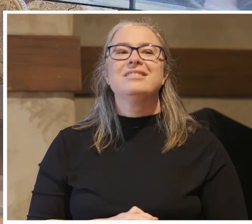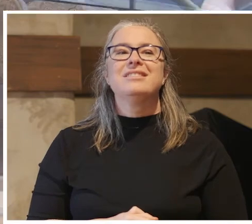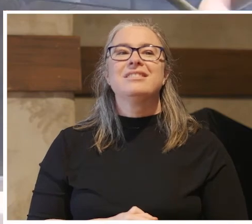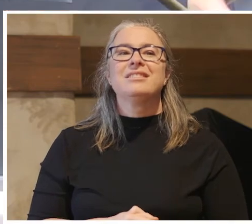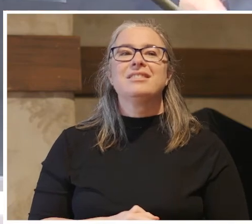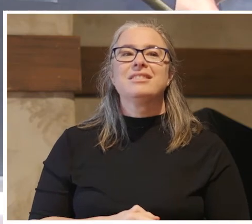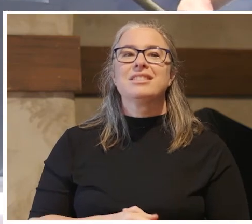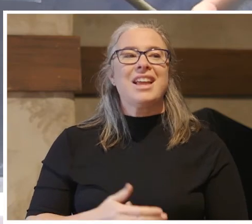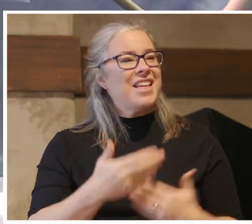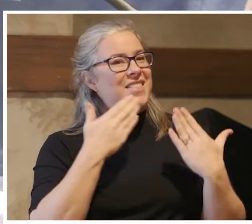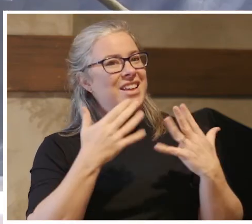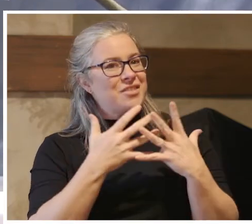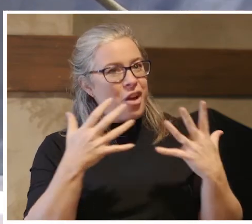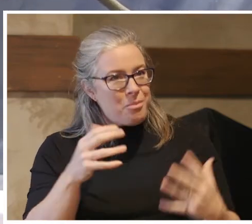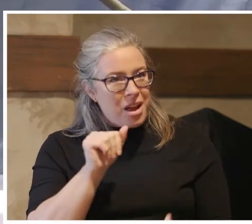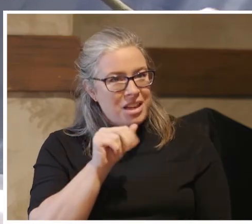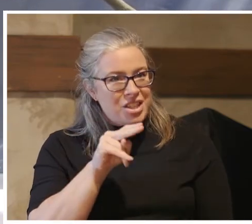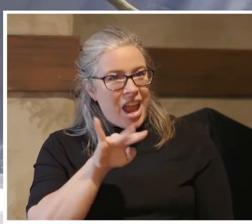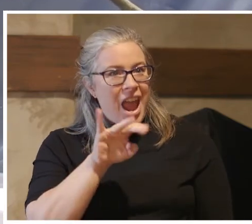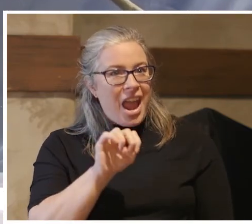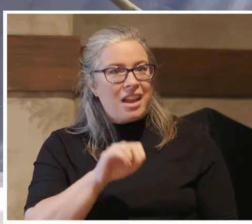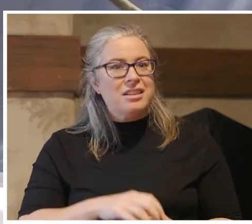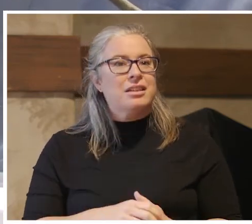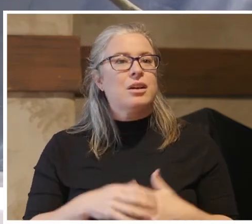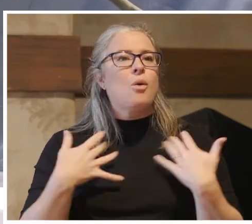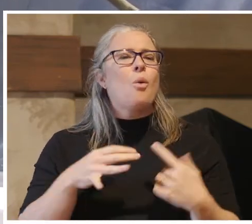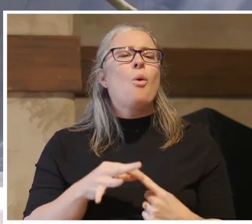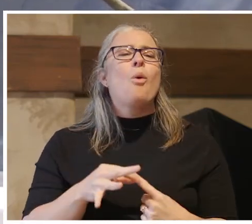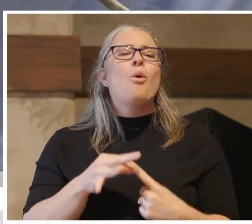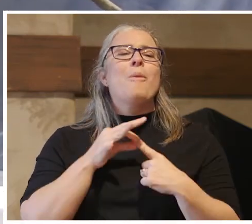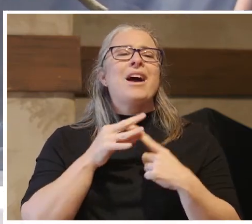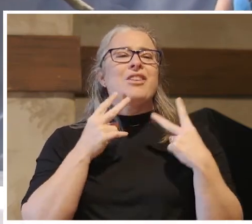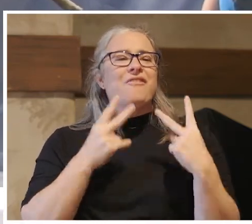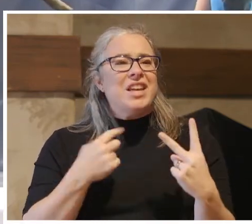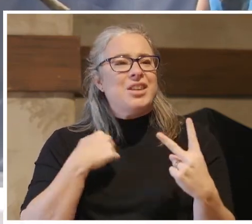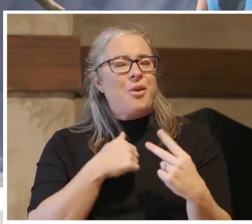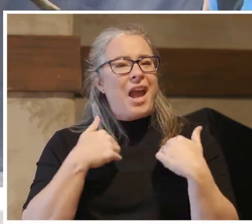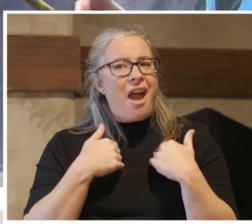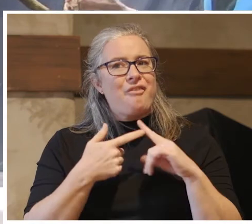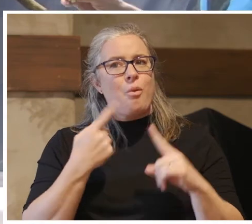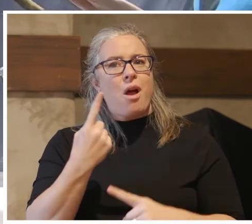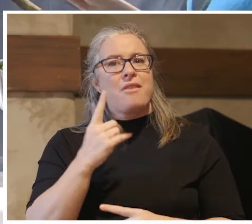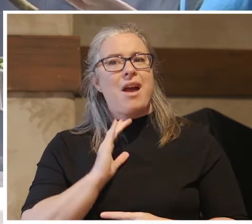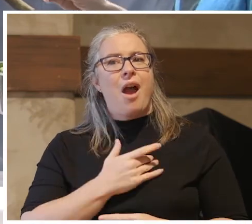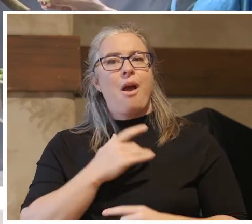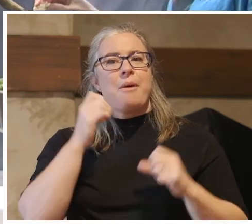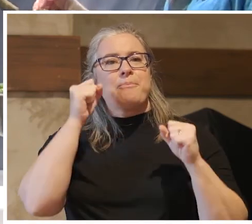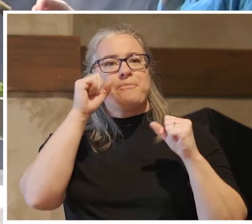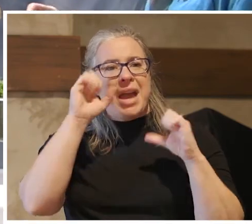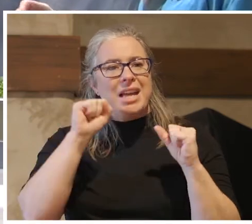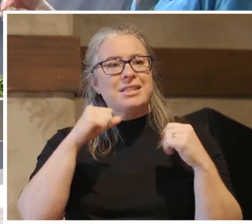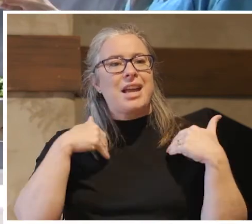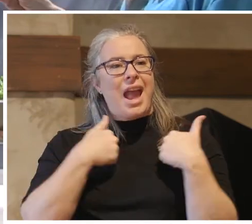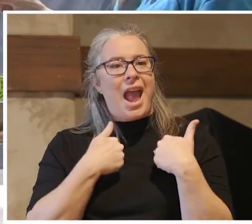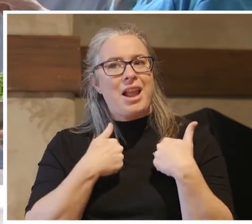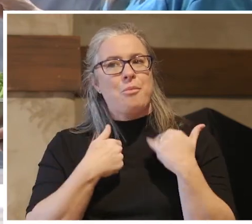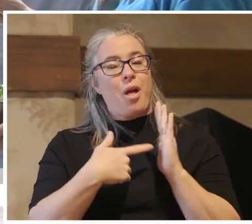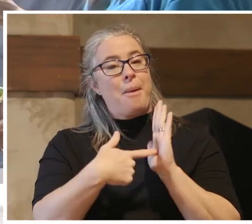[Fred] Well thanks very much, Annie. What a special visit we have from one of our amazing animal ambassadors.